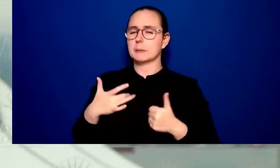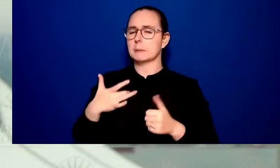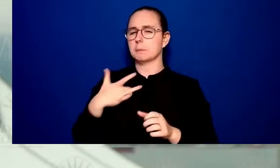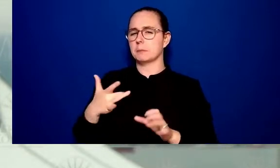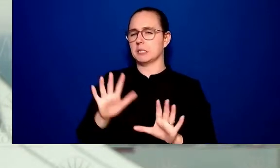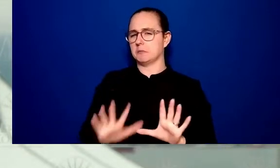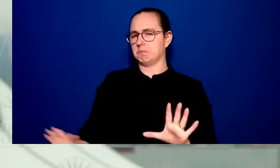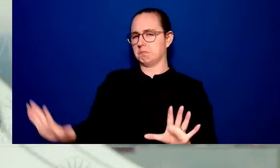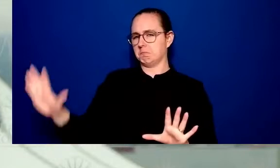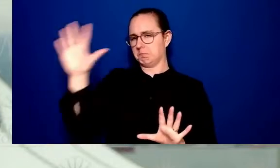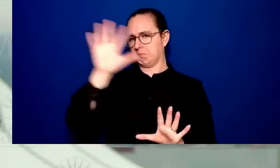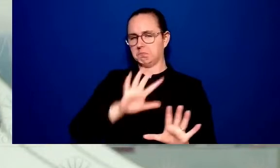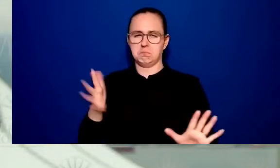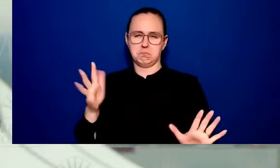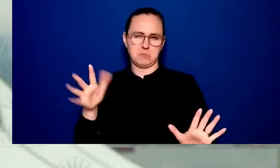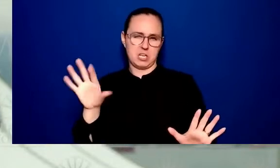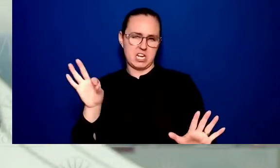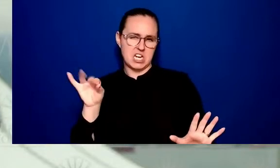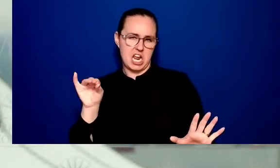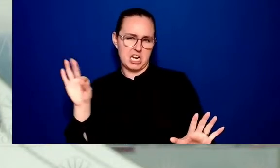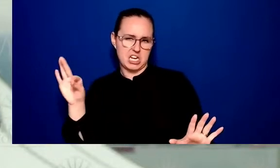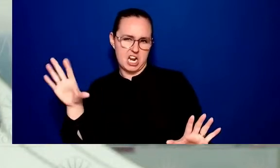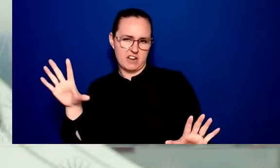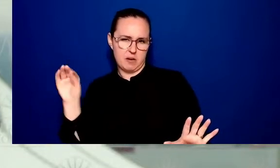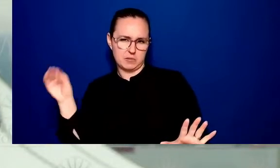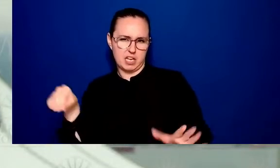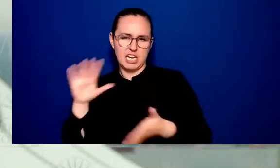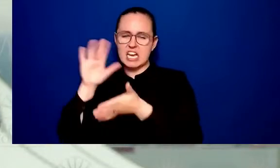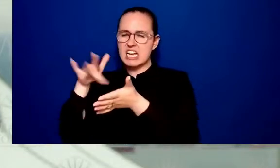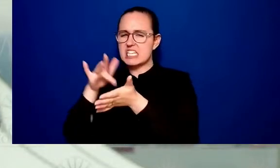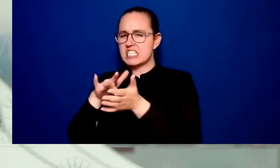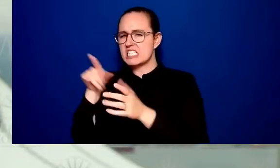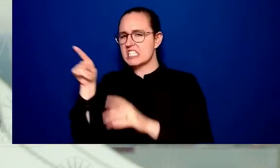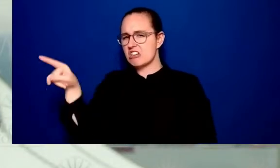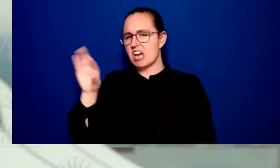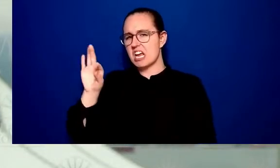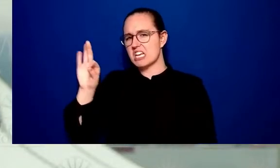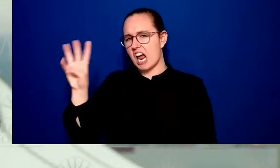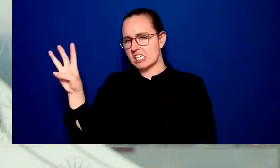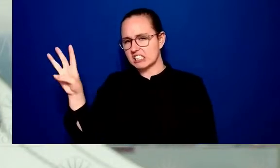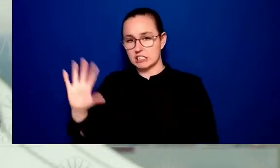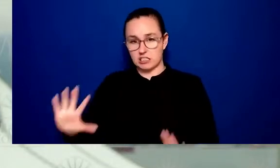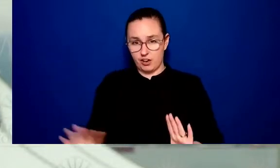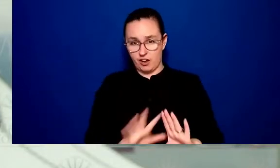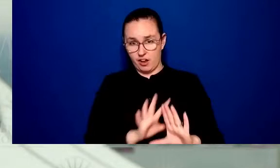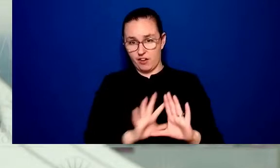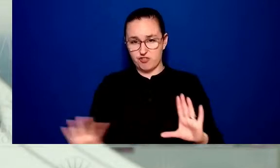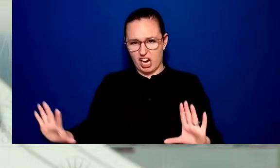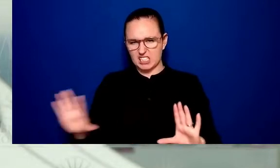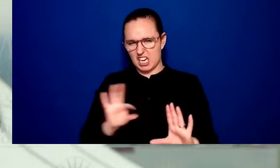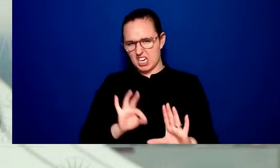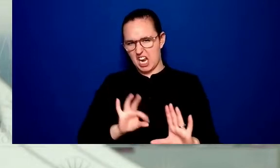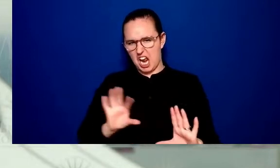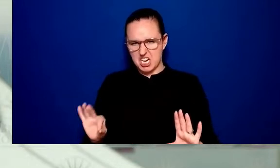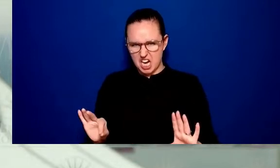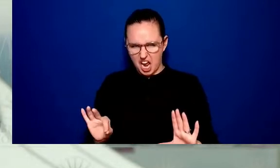96% in Fraser, help. 99% of Vancouver Coastal Health 97% on